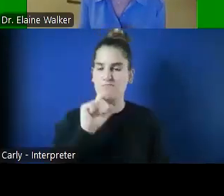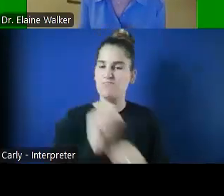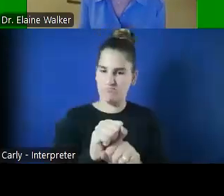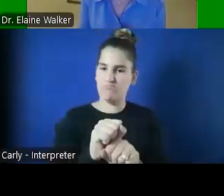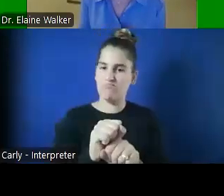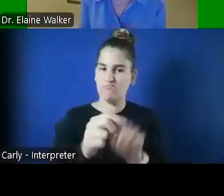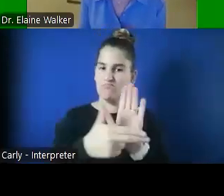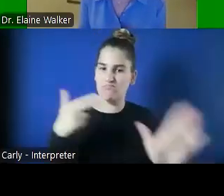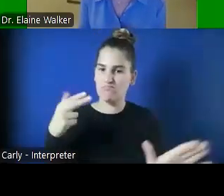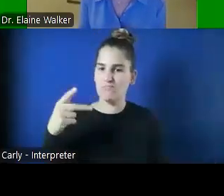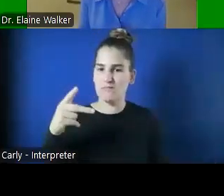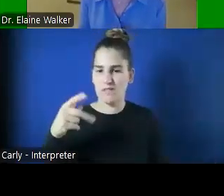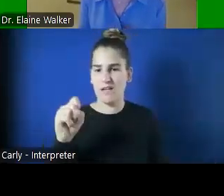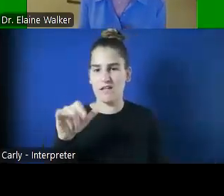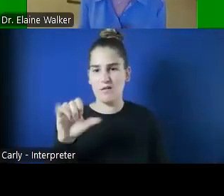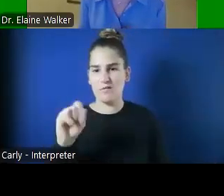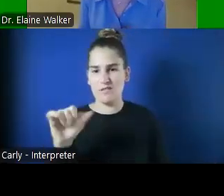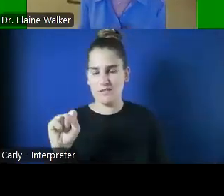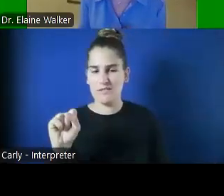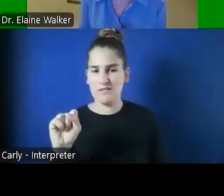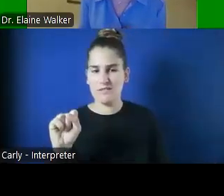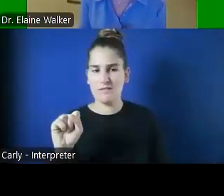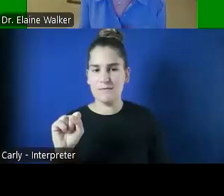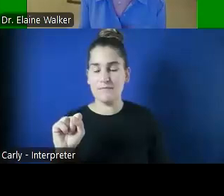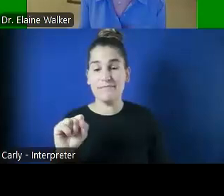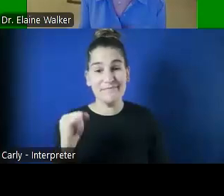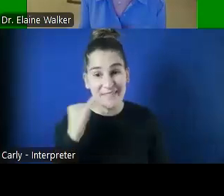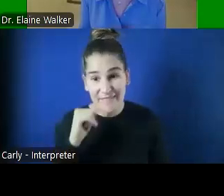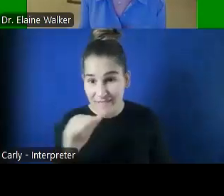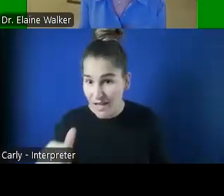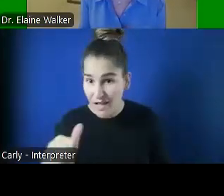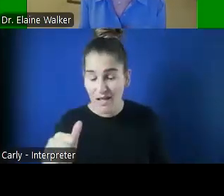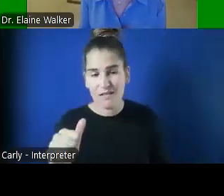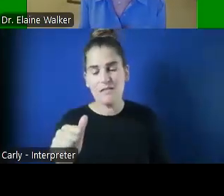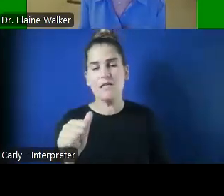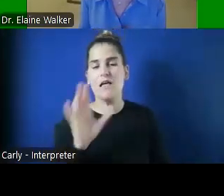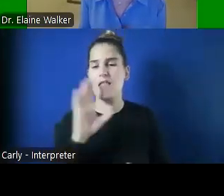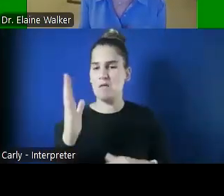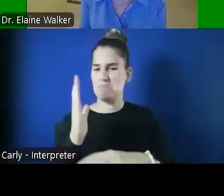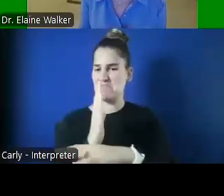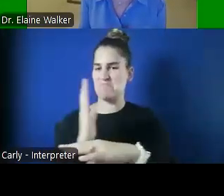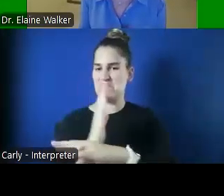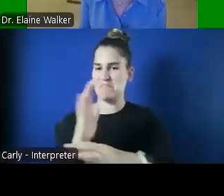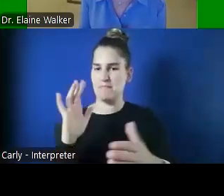followup and those who did not felt midway between the converters and the healthy